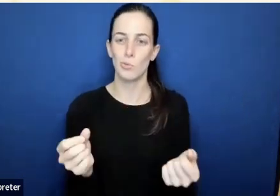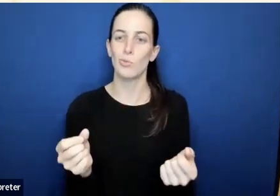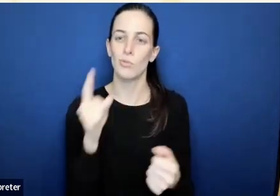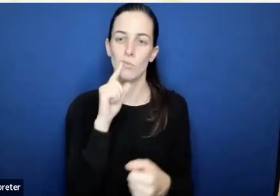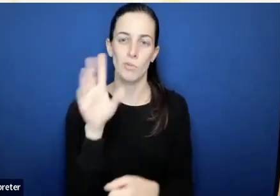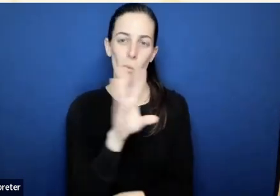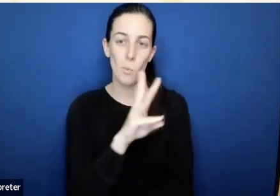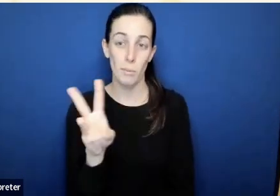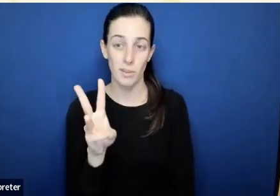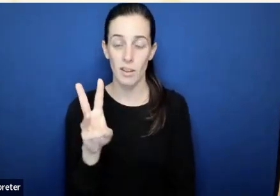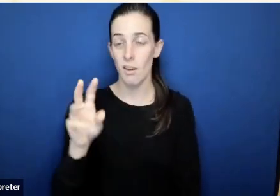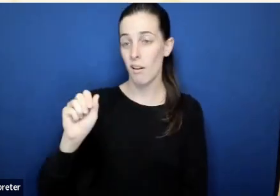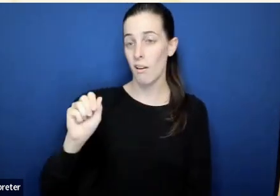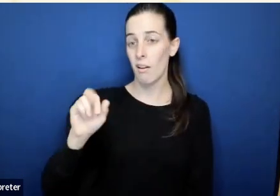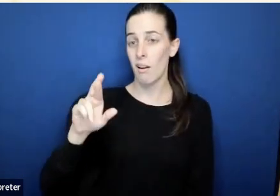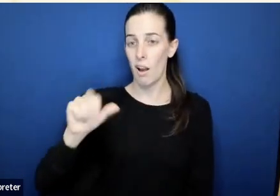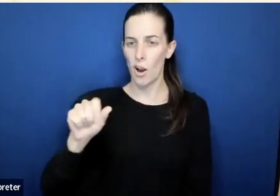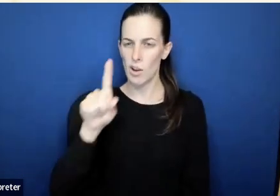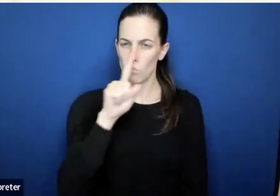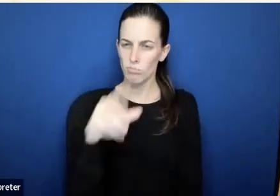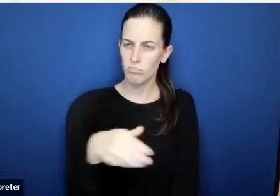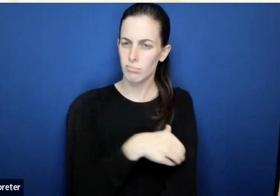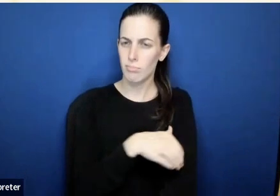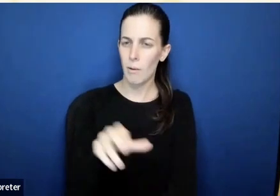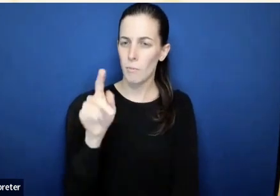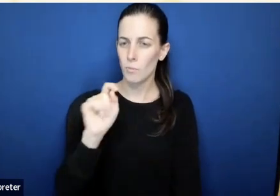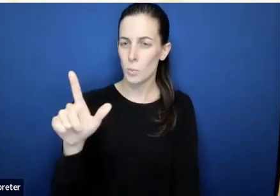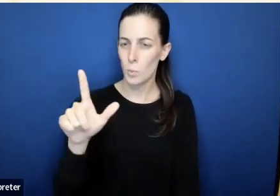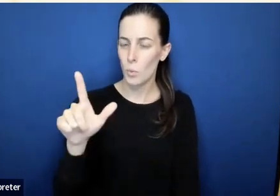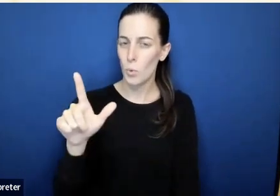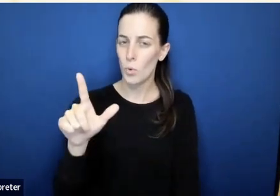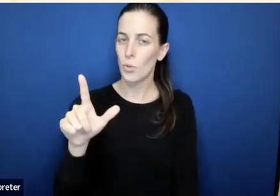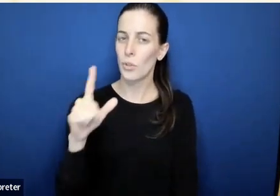ARIA is a very powerful tool to enhance accessibility